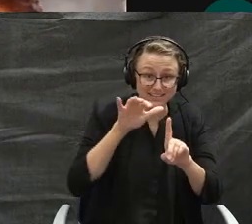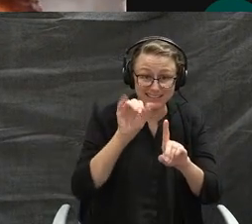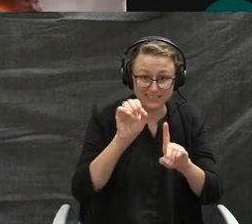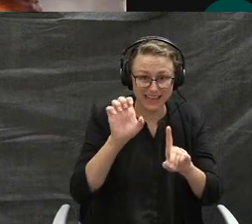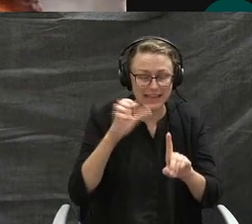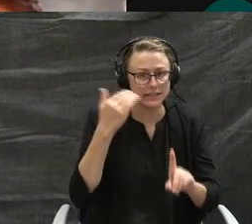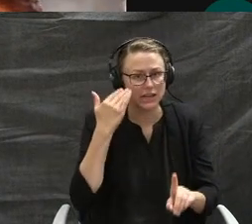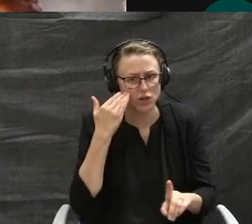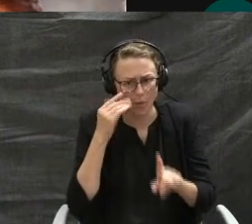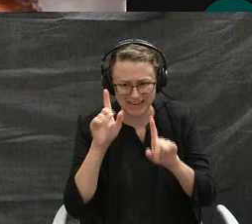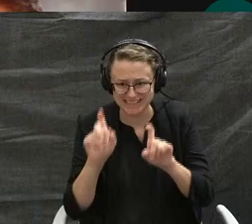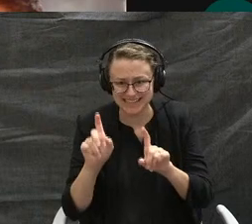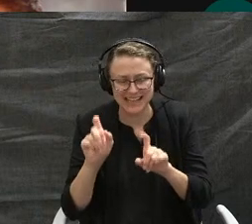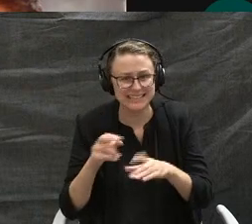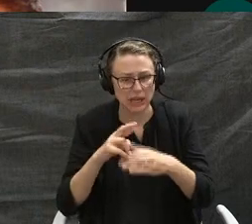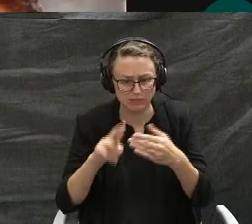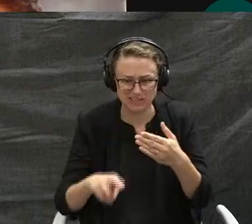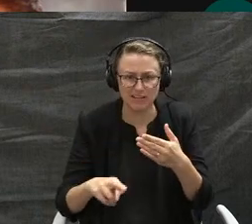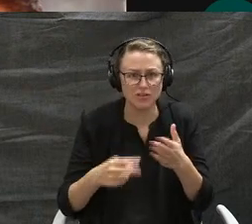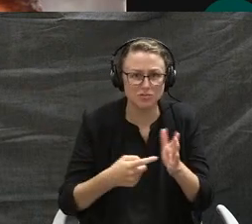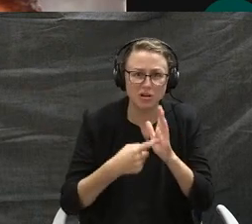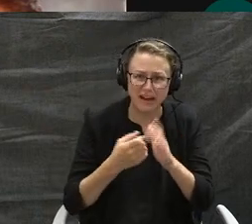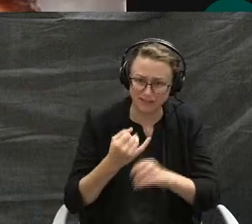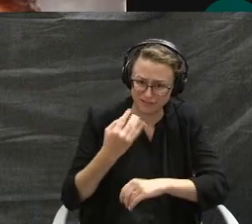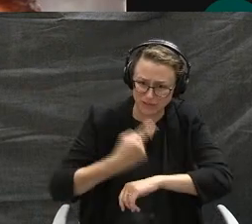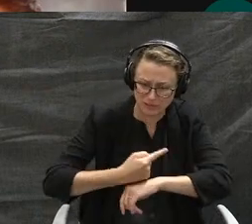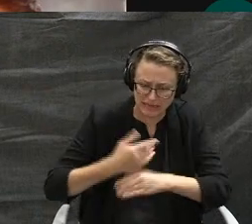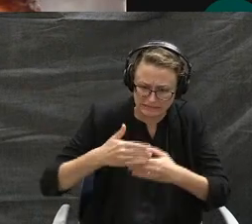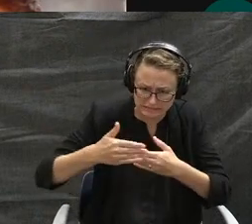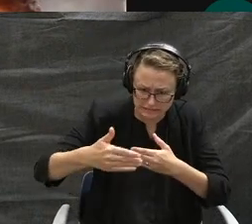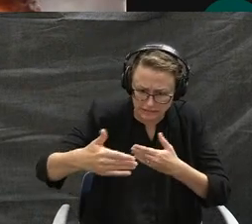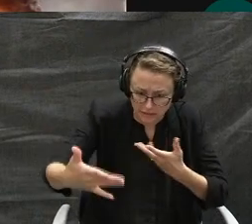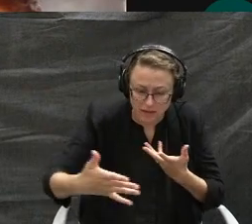several days to turn around and contract contact tracing.